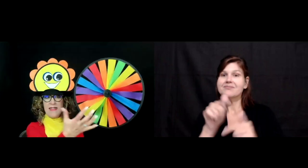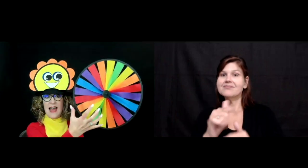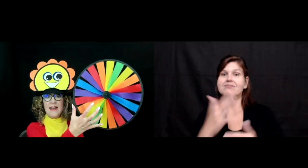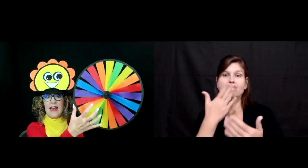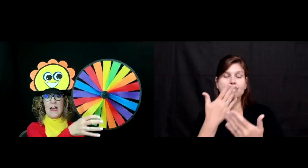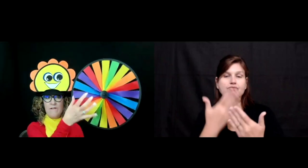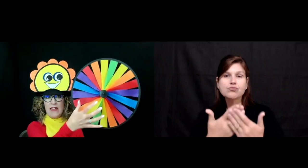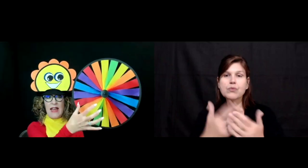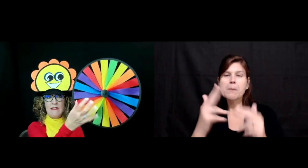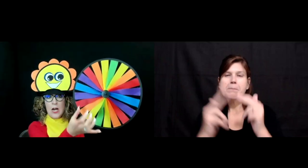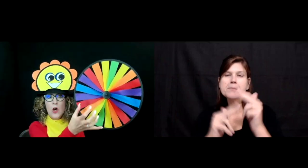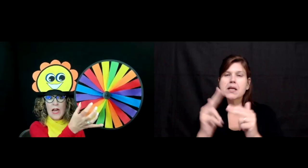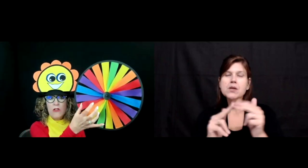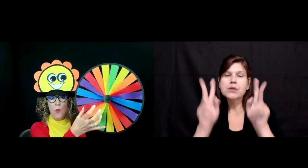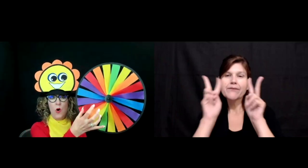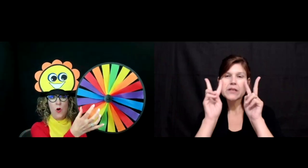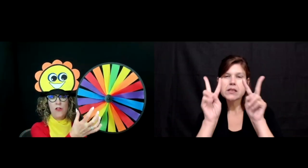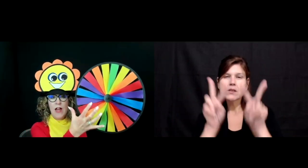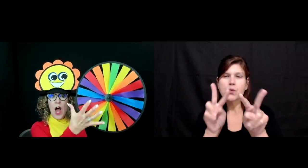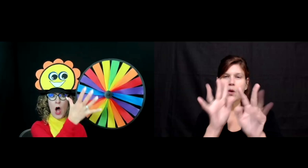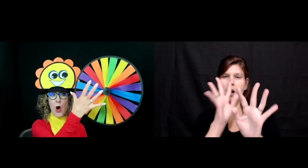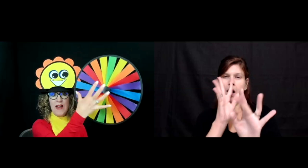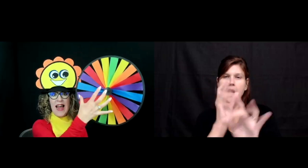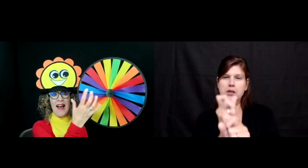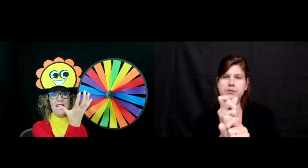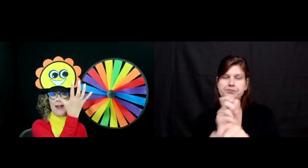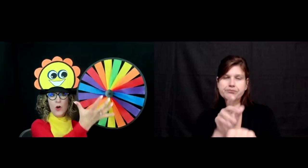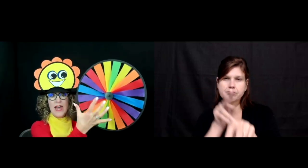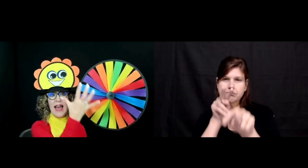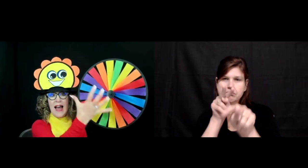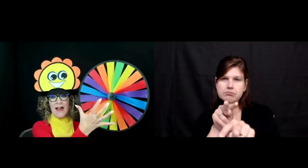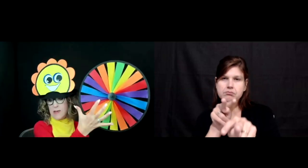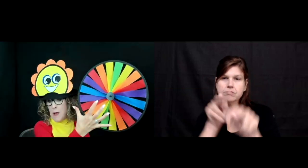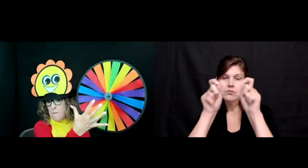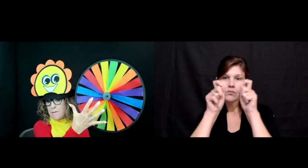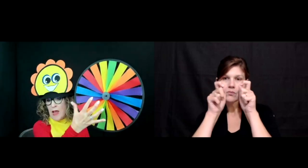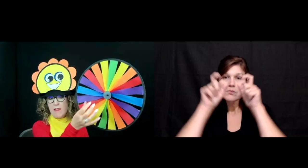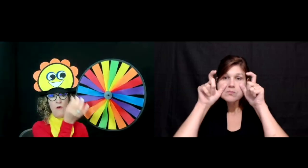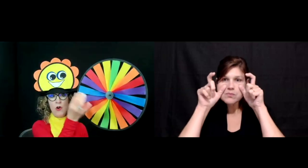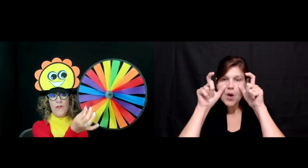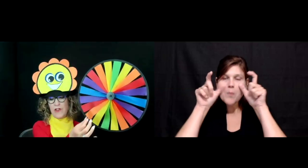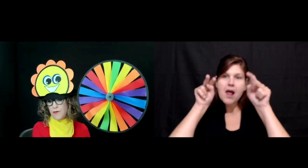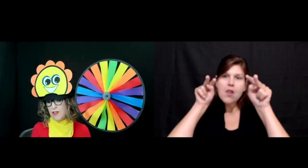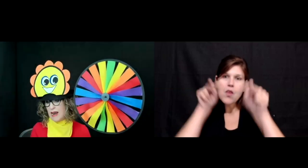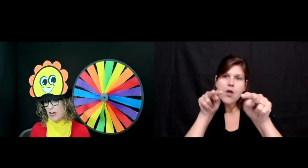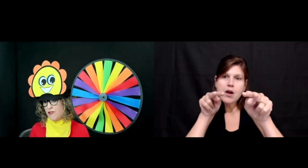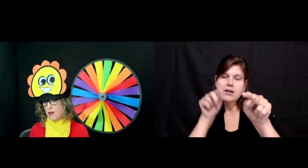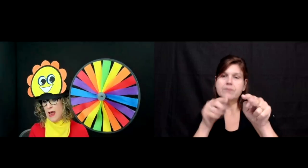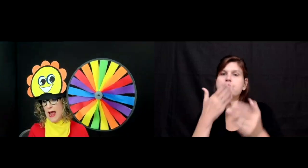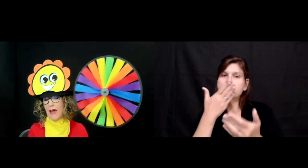attending and fixating, looking towards, opening eyes and looking at. So good for visual simulation.